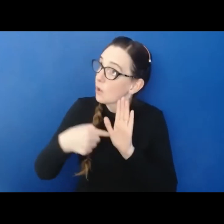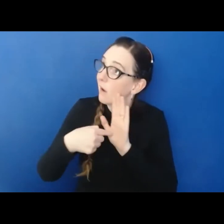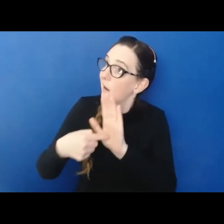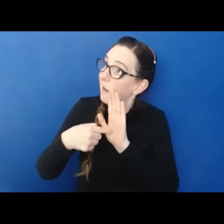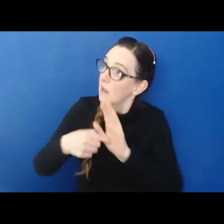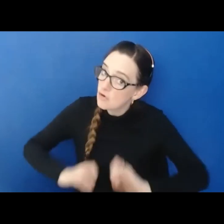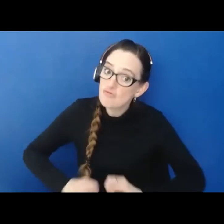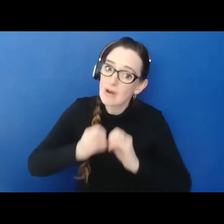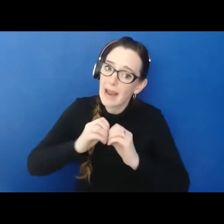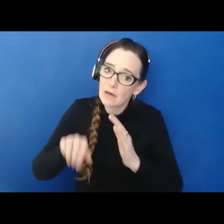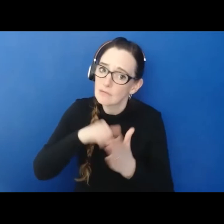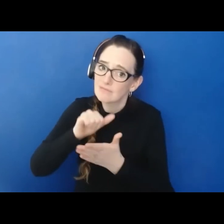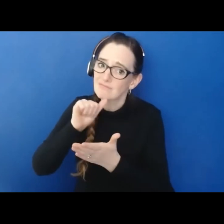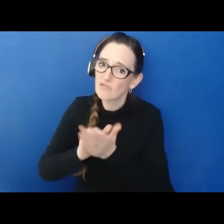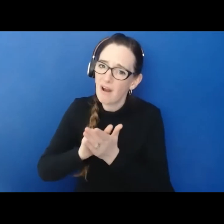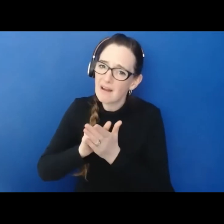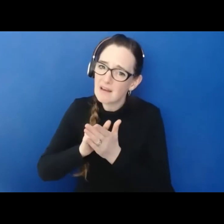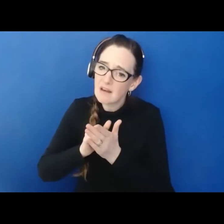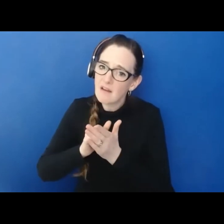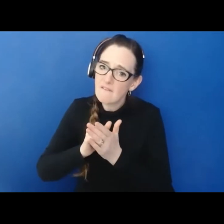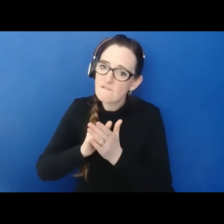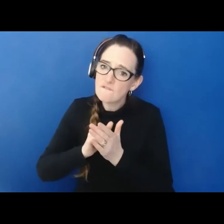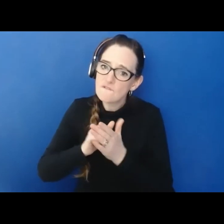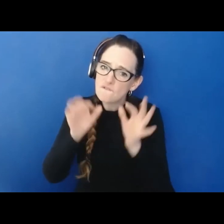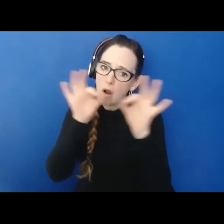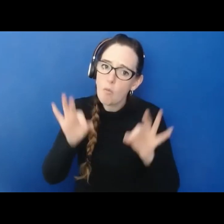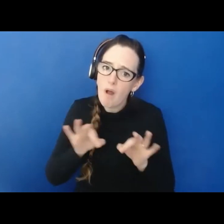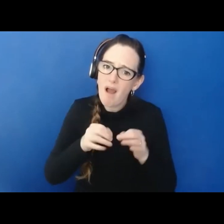for the different projects so they can understand how these connect to that.